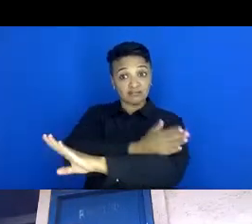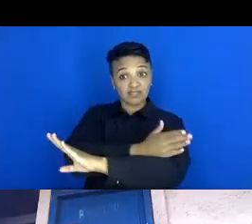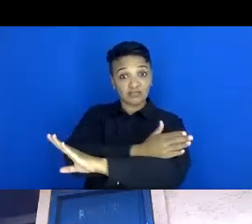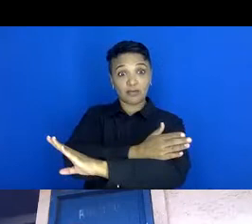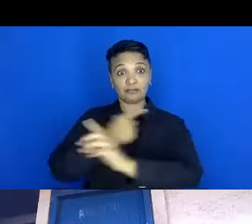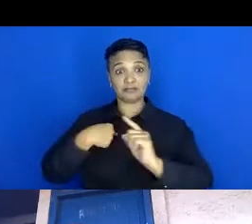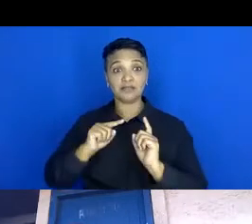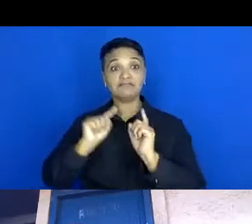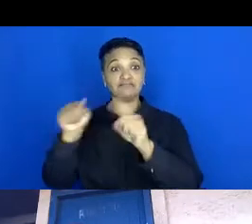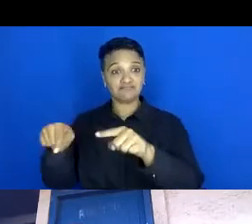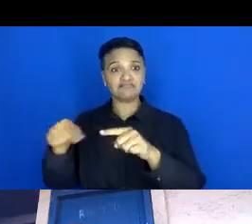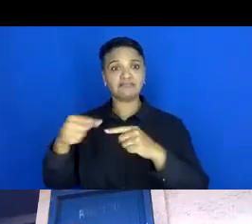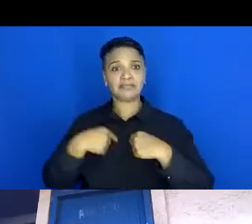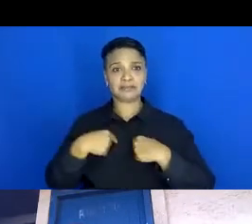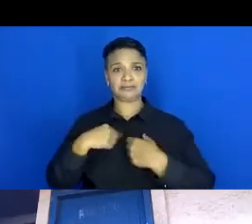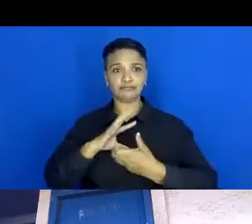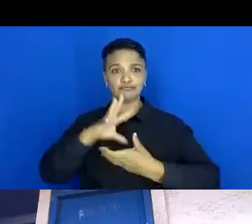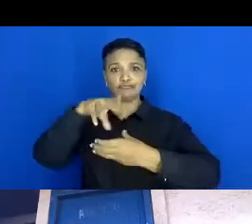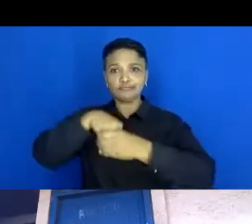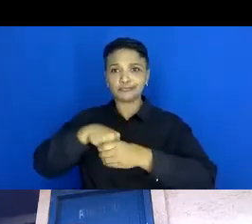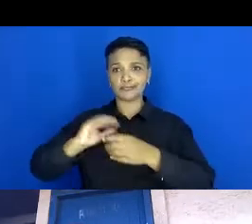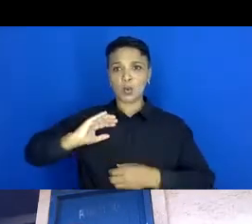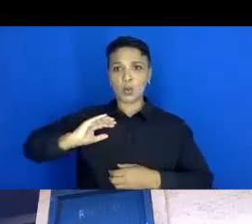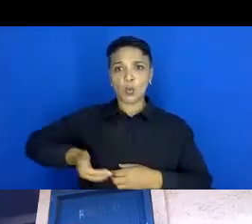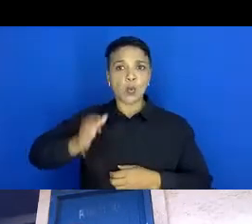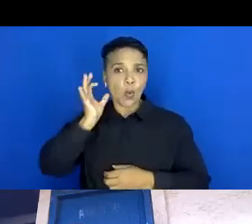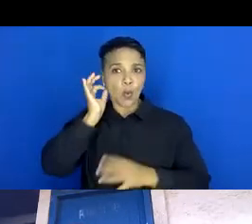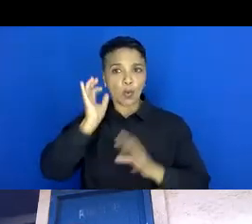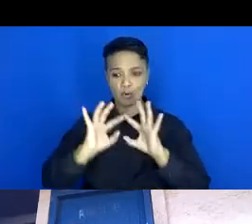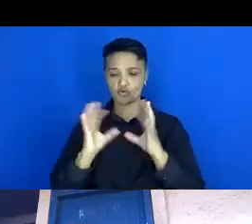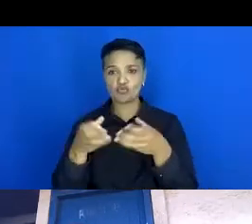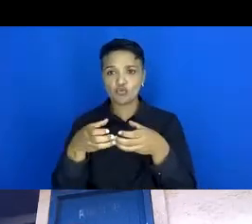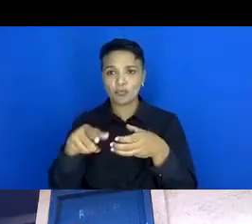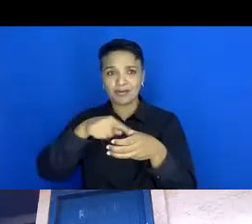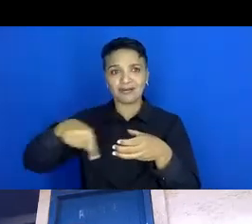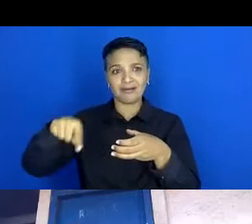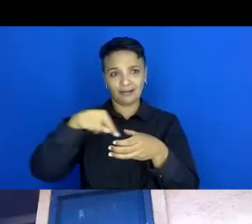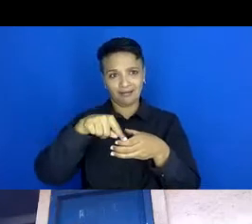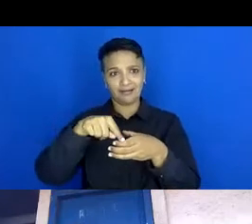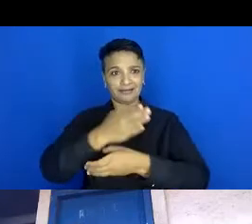of women and follow up the montevideo consensus on population and development